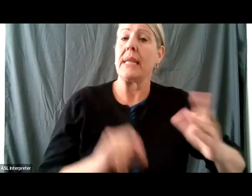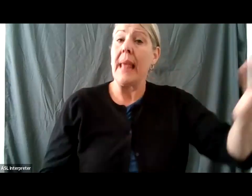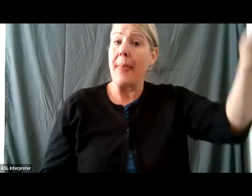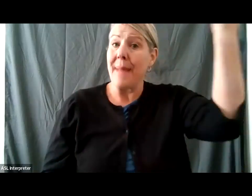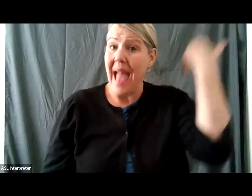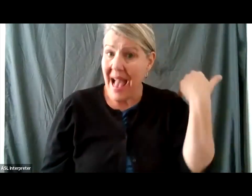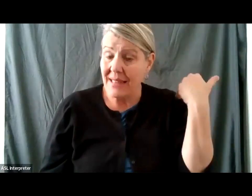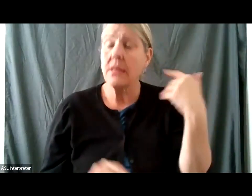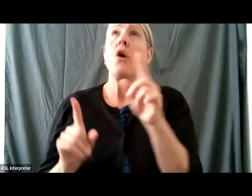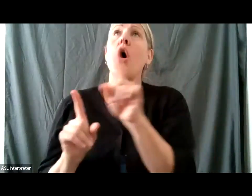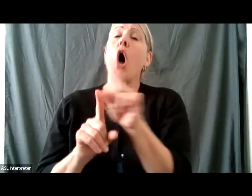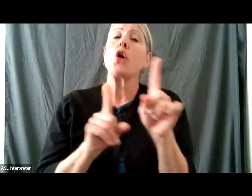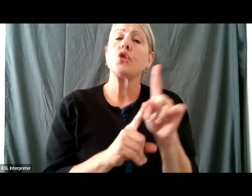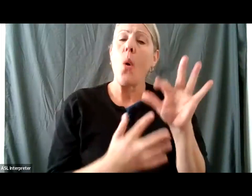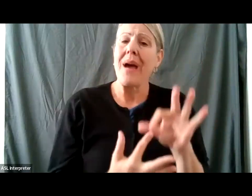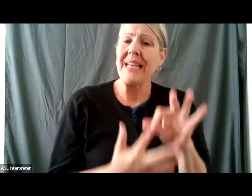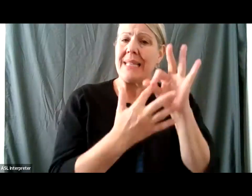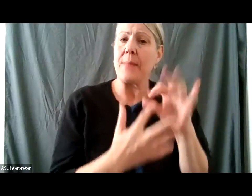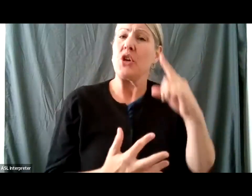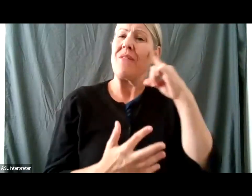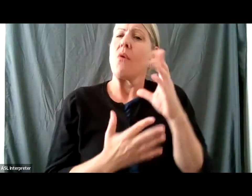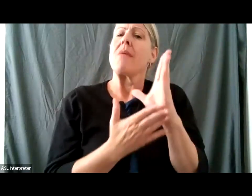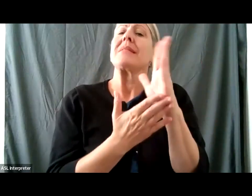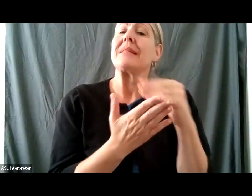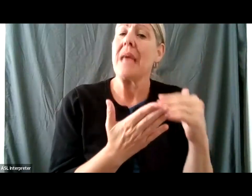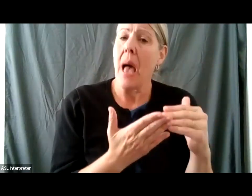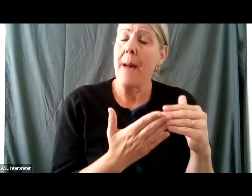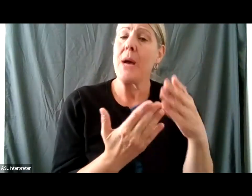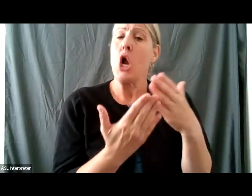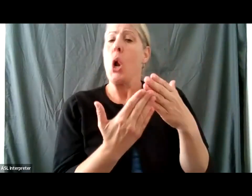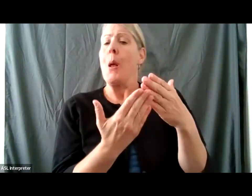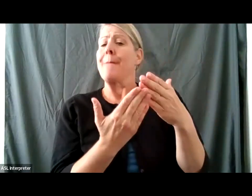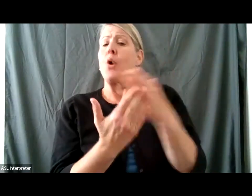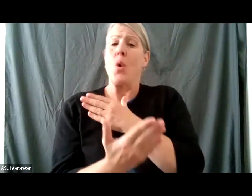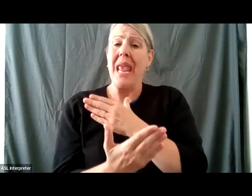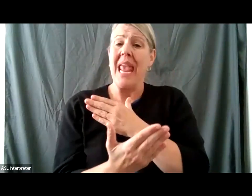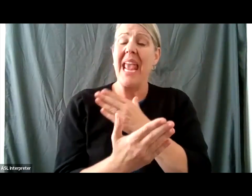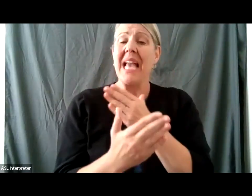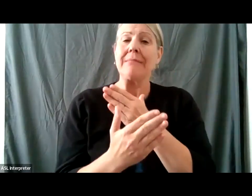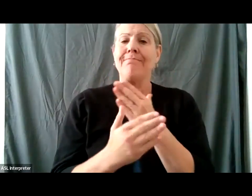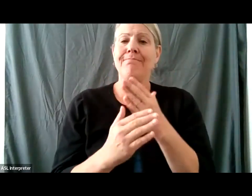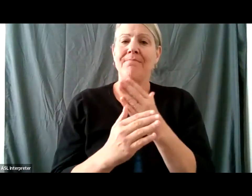There's an exception for some preexisting conventional electronic documents, though